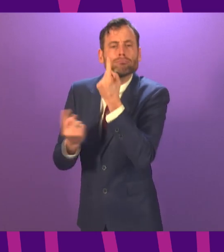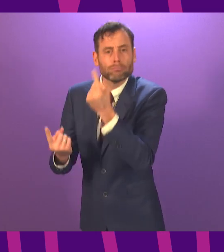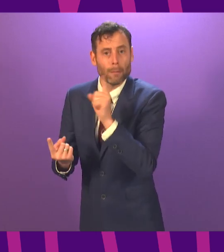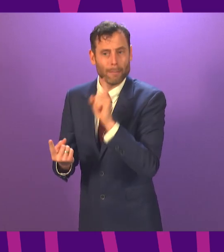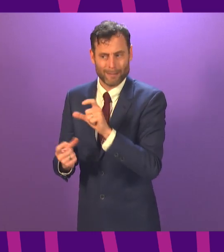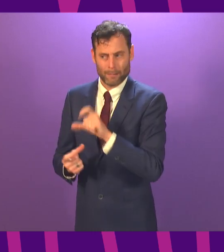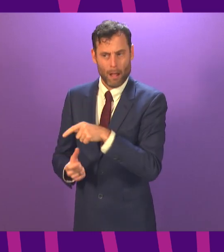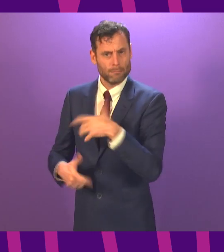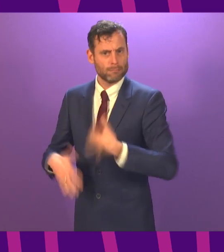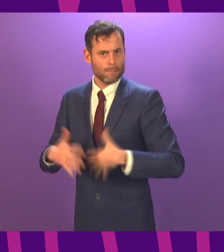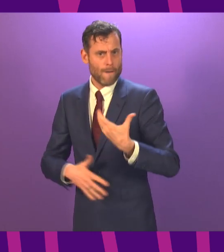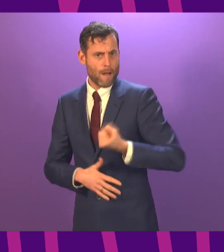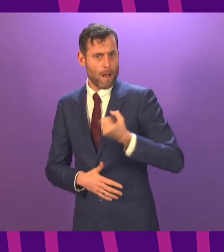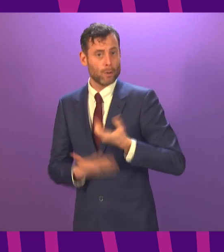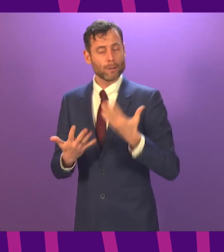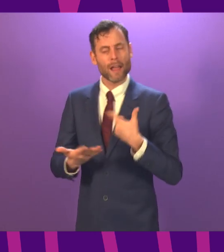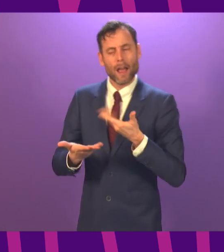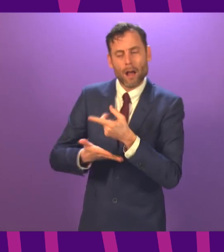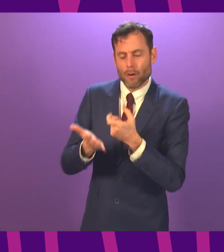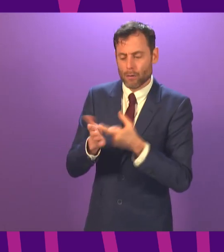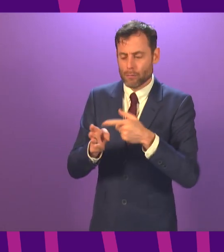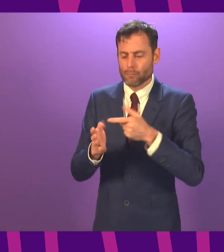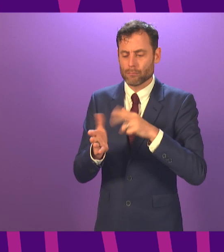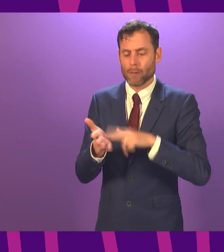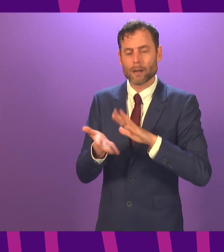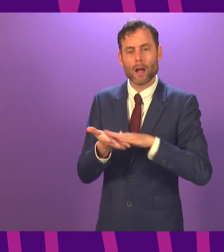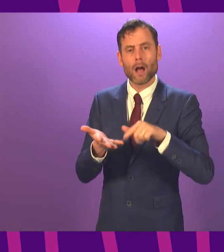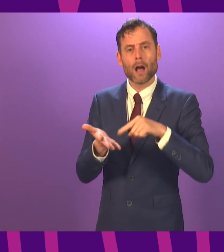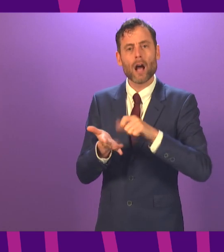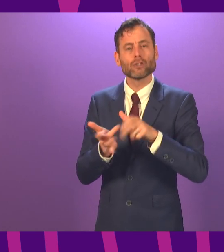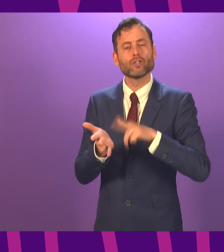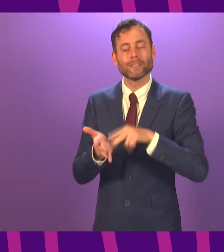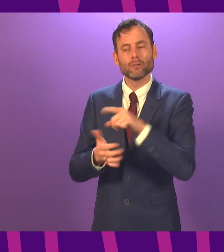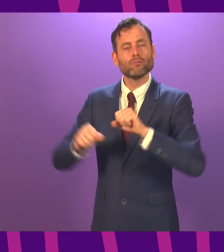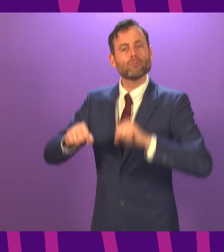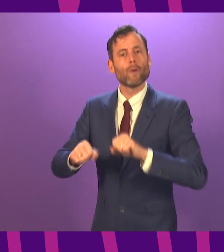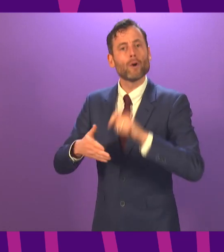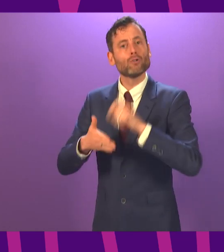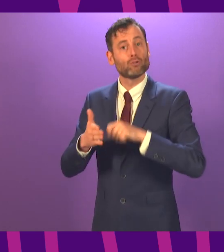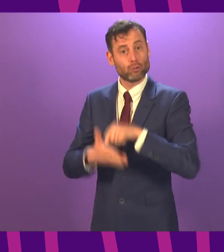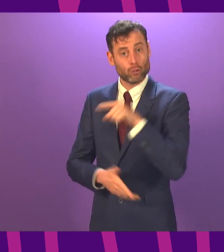Today, we spoke to Ryan Hutchins, who runs a small sofa shop in Linwood. Here is what he told us: